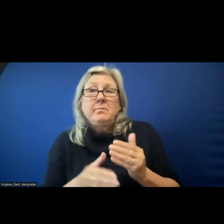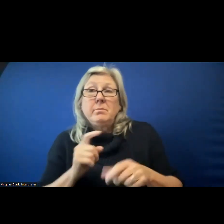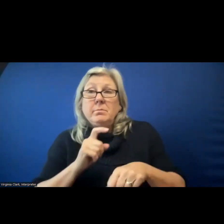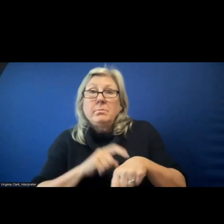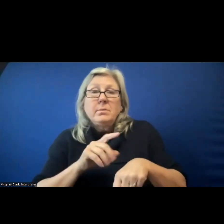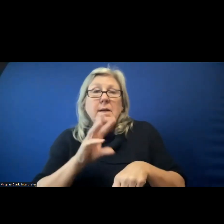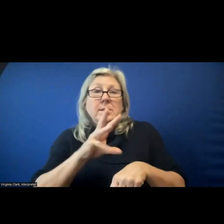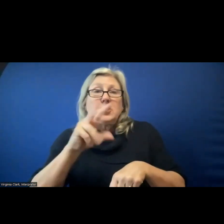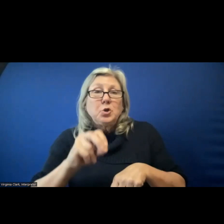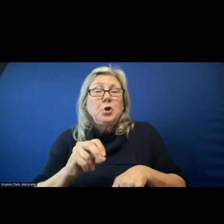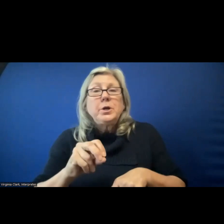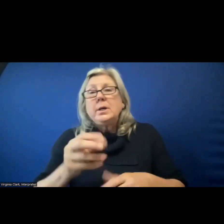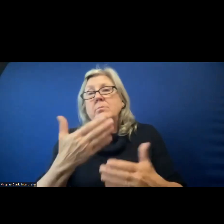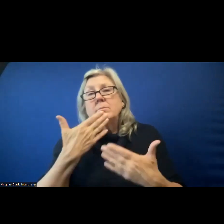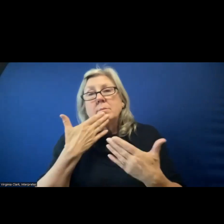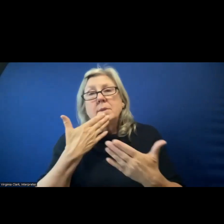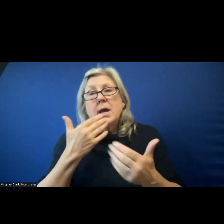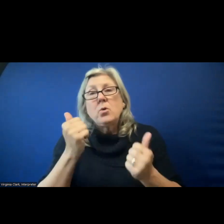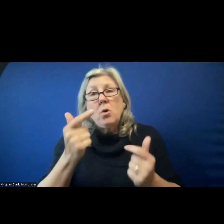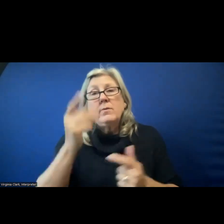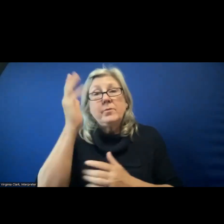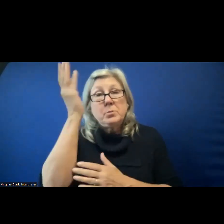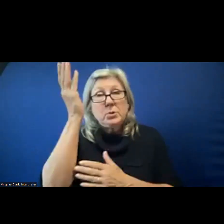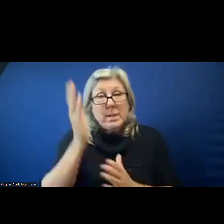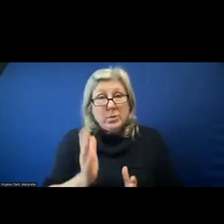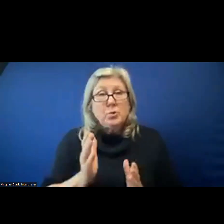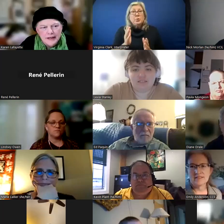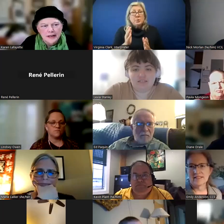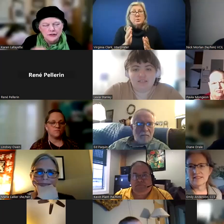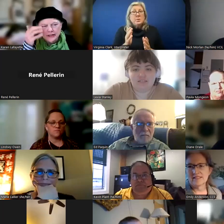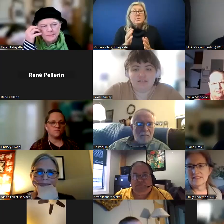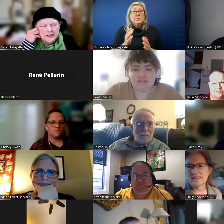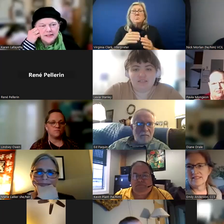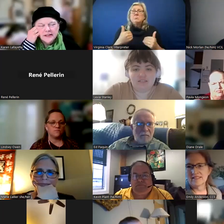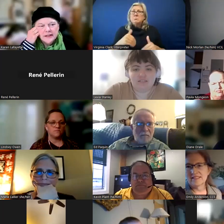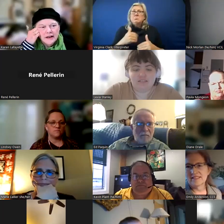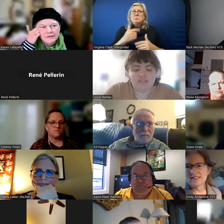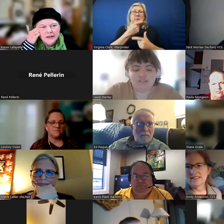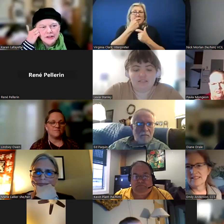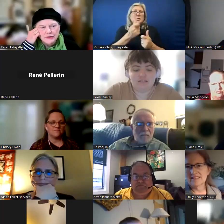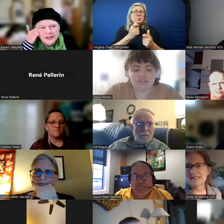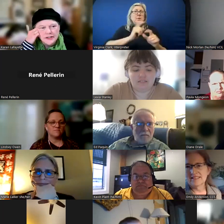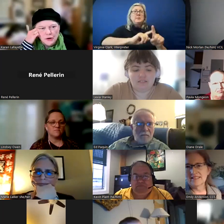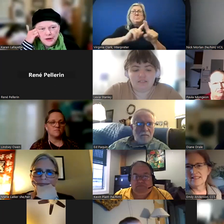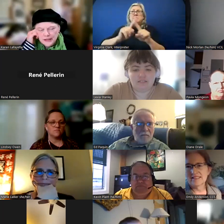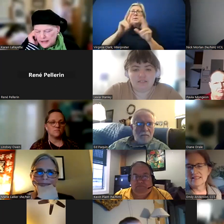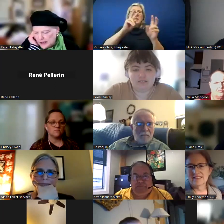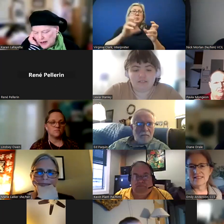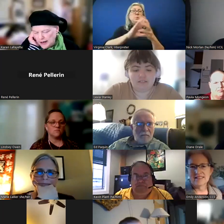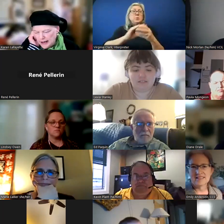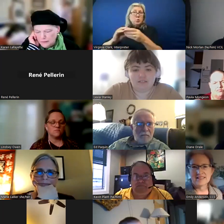6:30. I wanted to thank all of the presenters for a very interesting mix of issues and stories